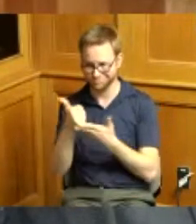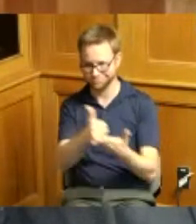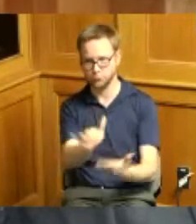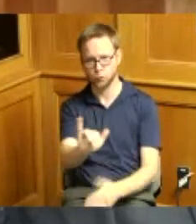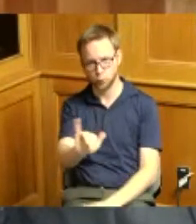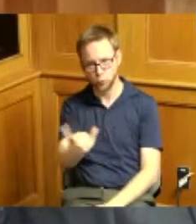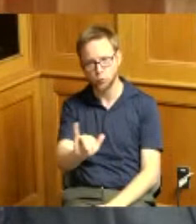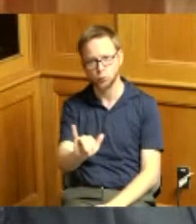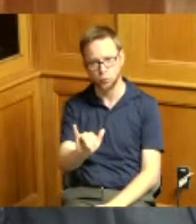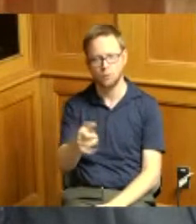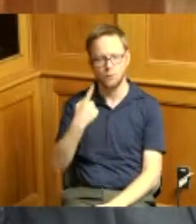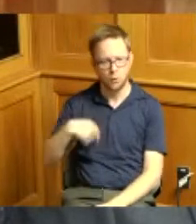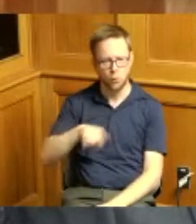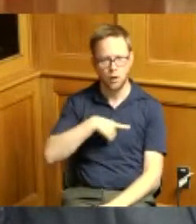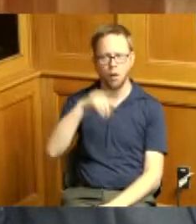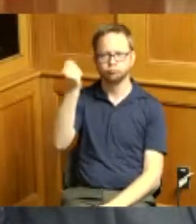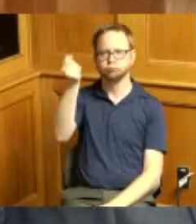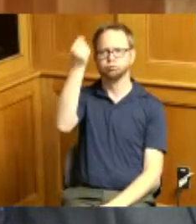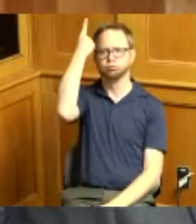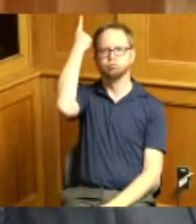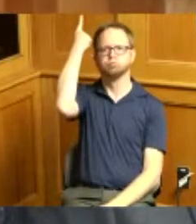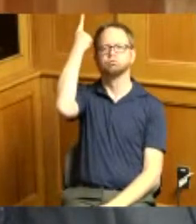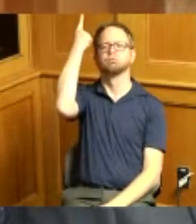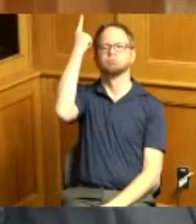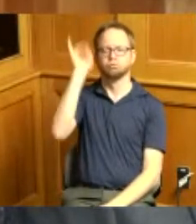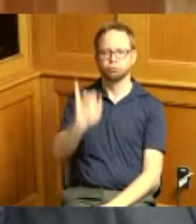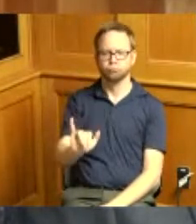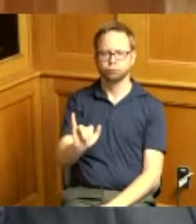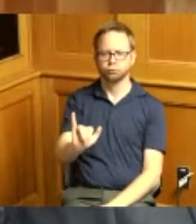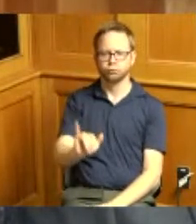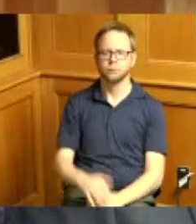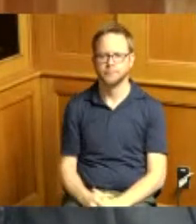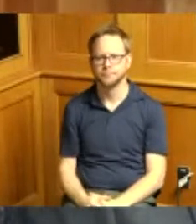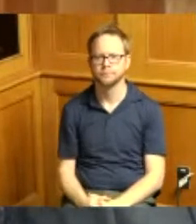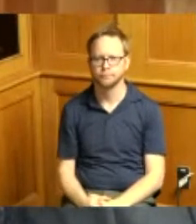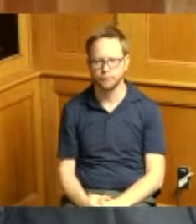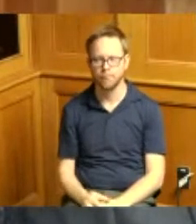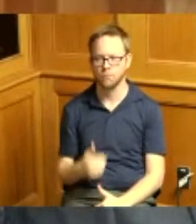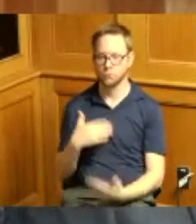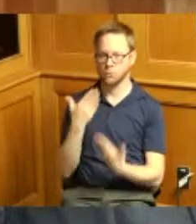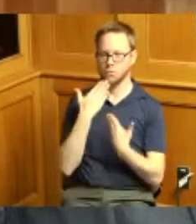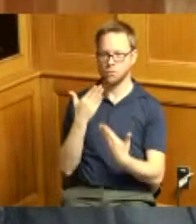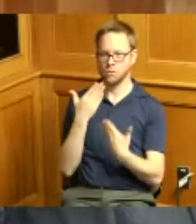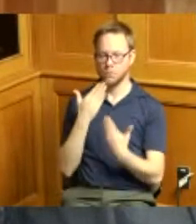we all understand exactly what we're doing here so I'm very grateful for that and I look forward to